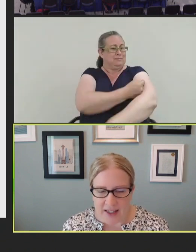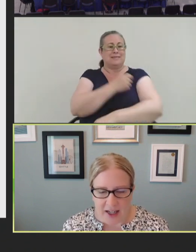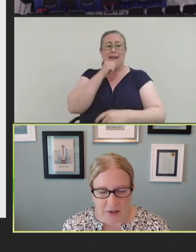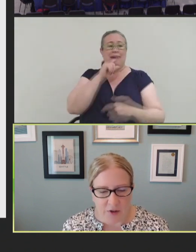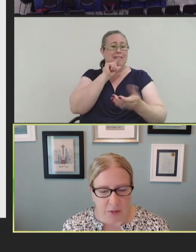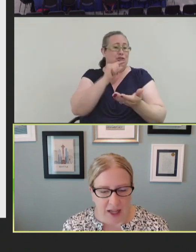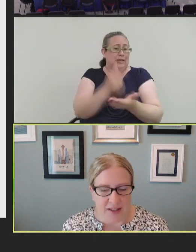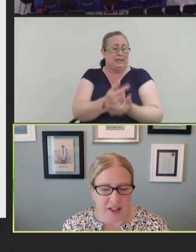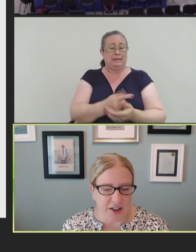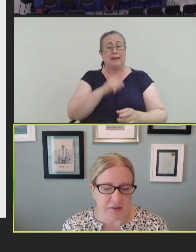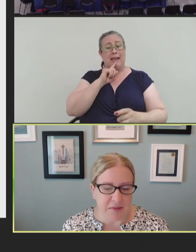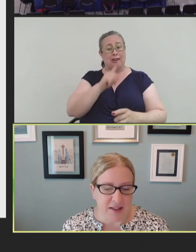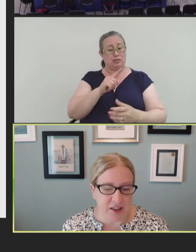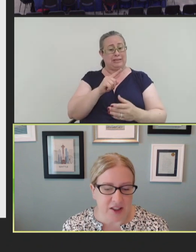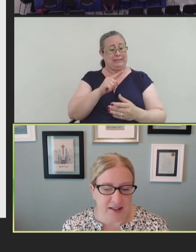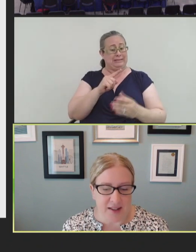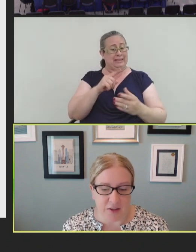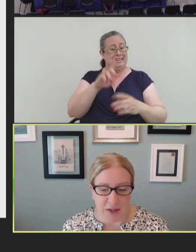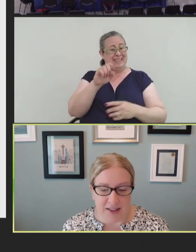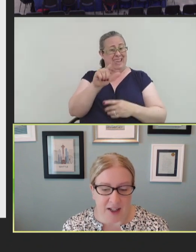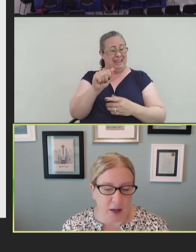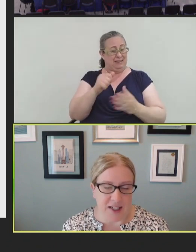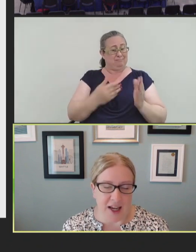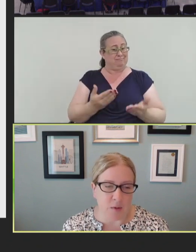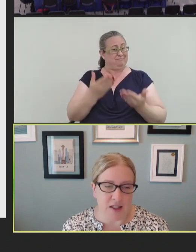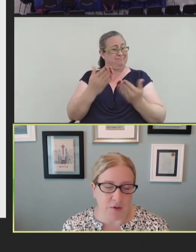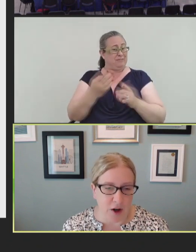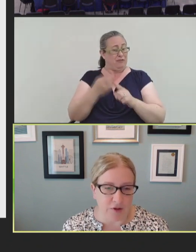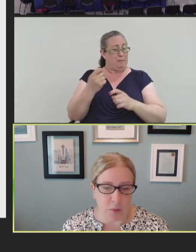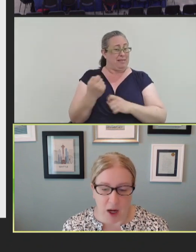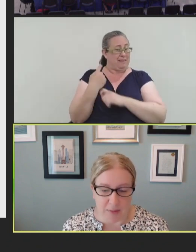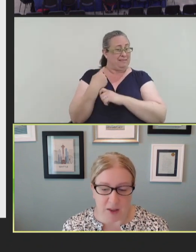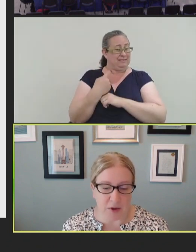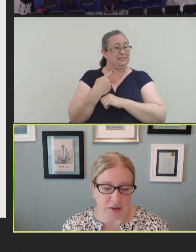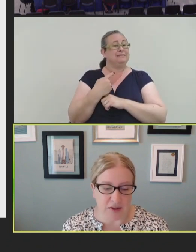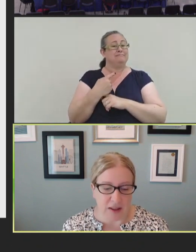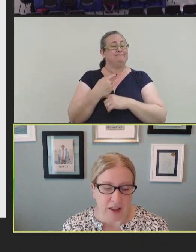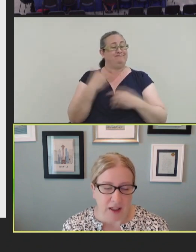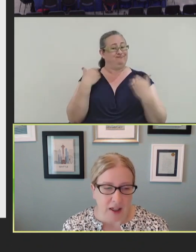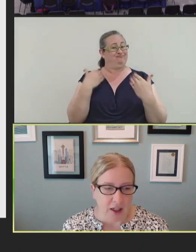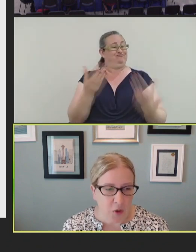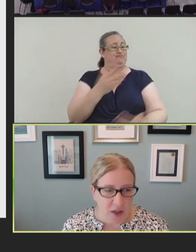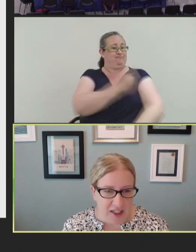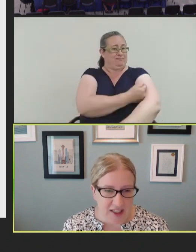data from last year suggests that recent uptake was far from optimal. According to